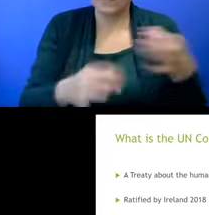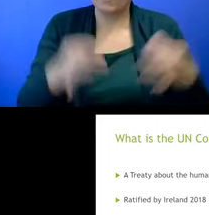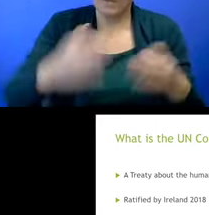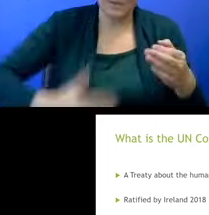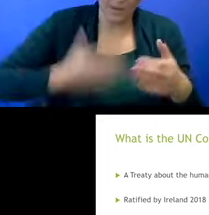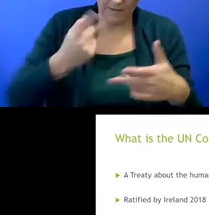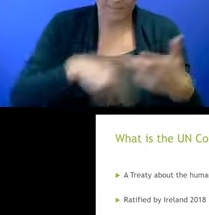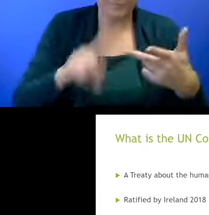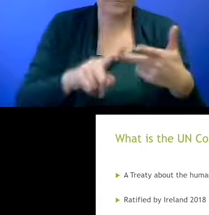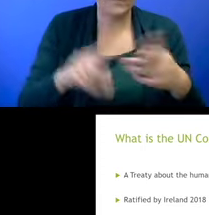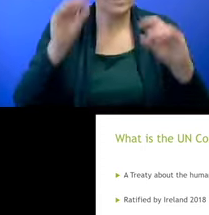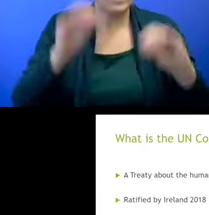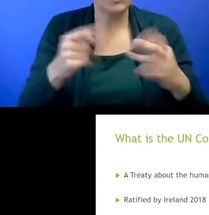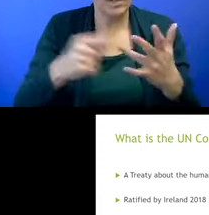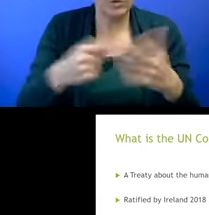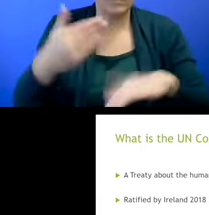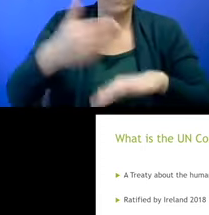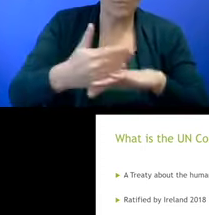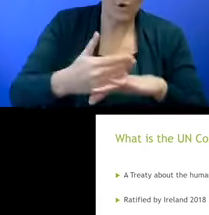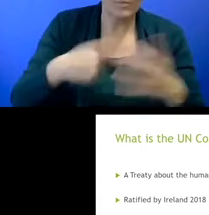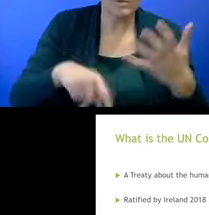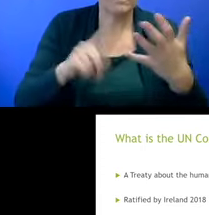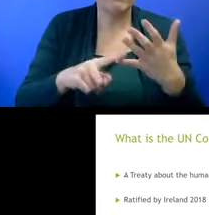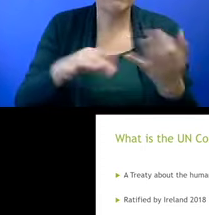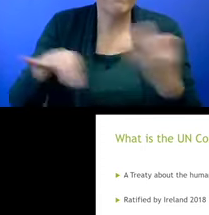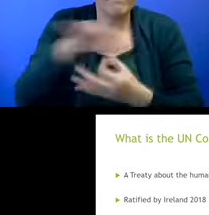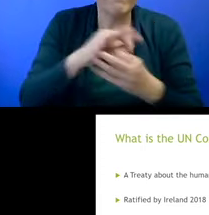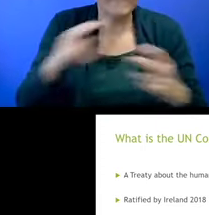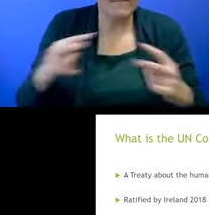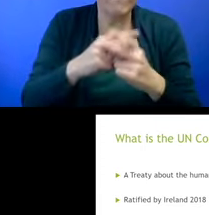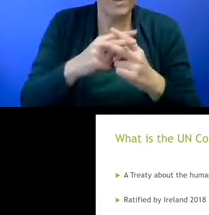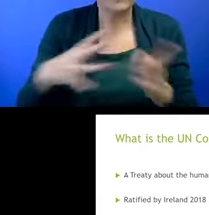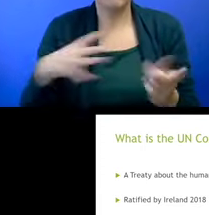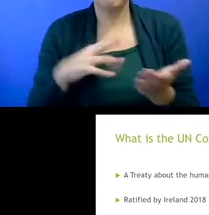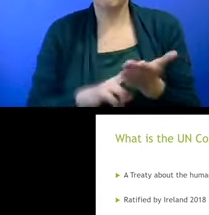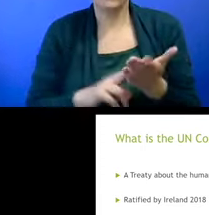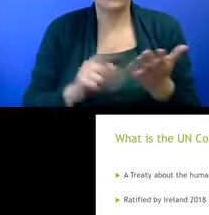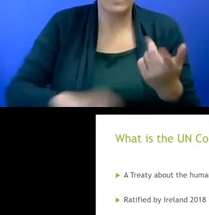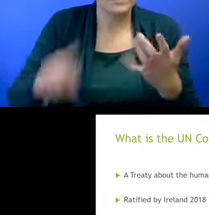education, employment, exploitation and violence, as well as freedom of movement.